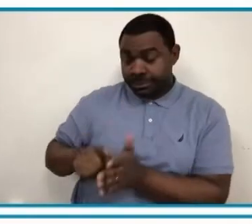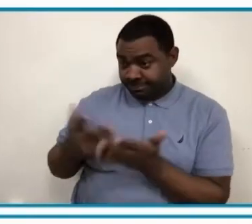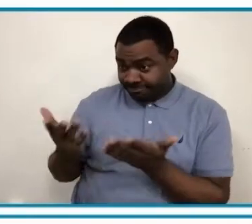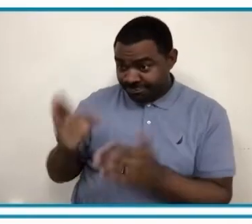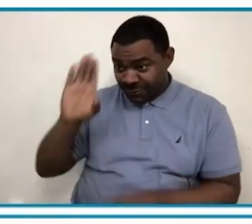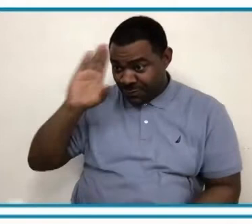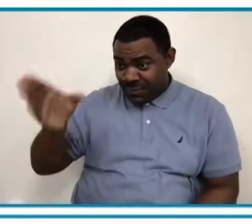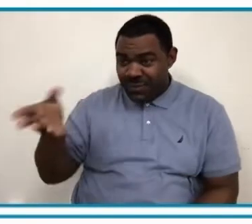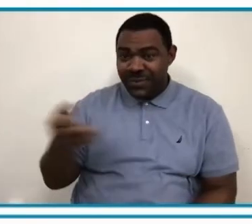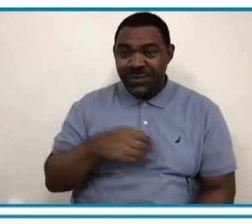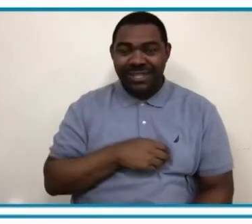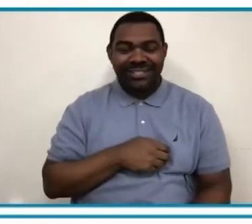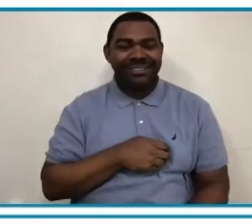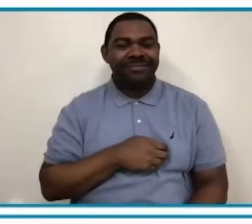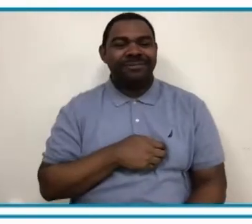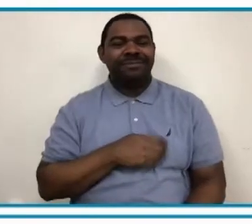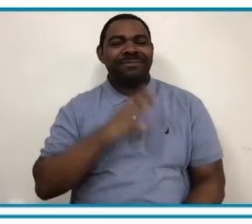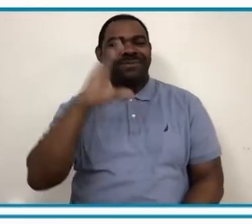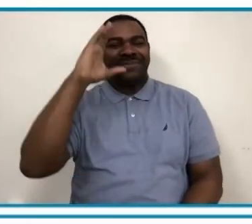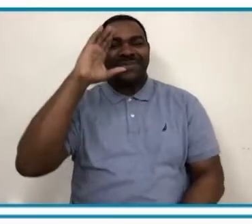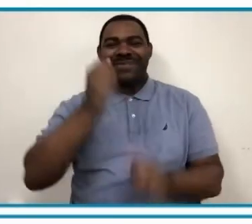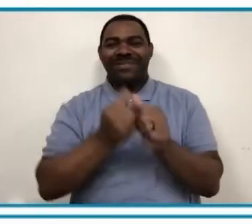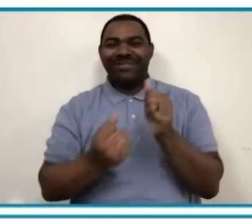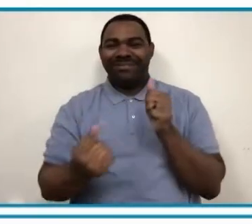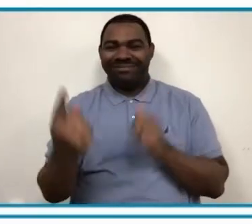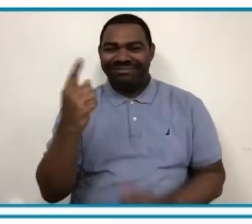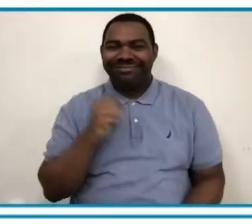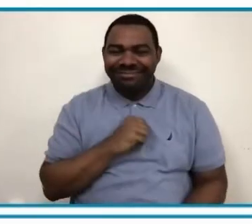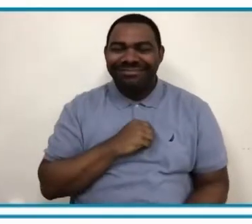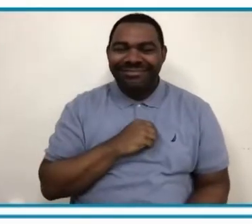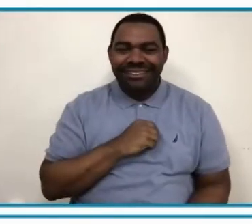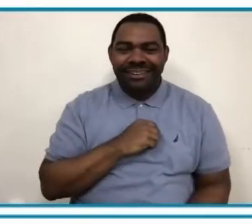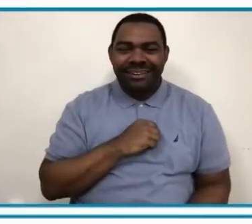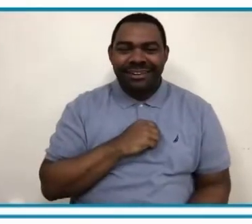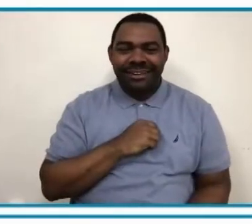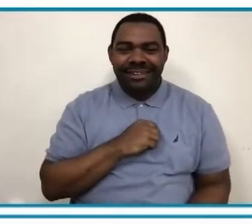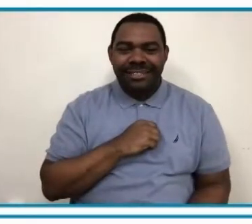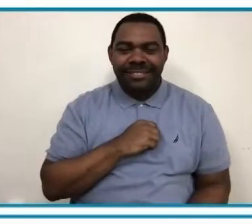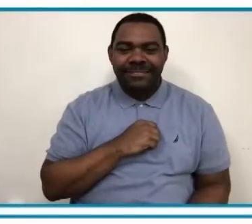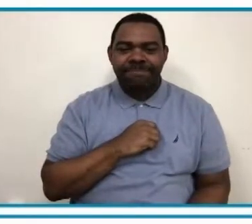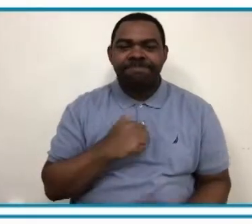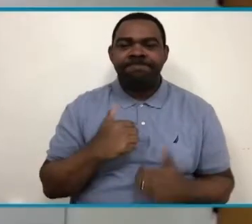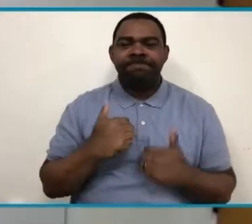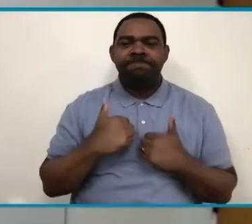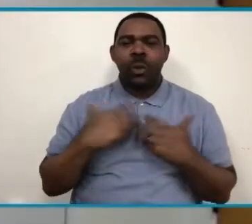Well hello there everyone and I'd like to also thank Creative Forces and the